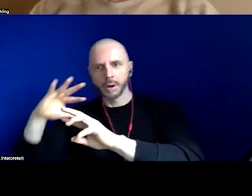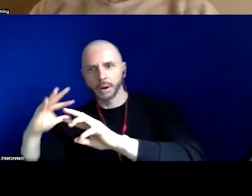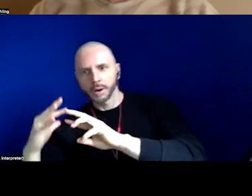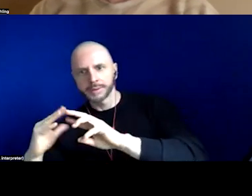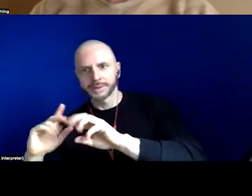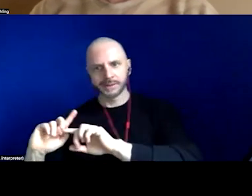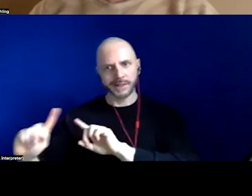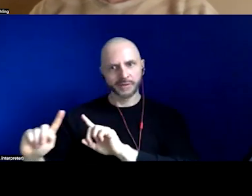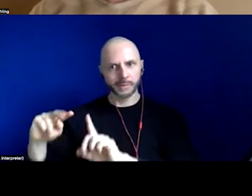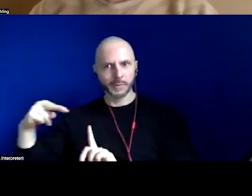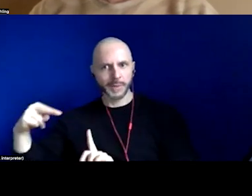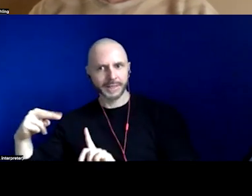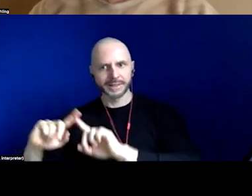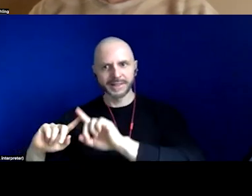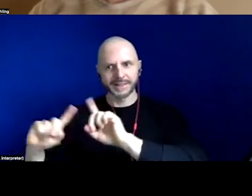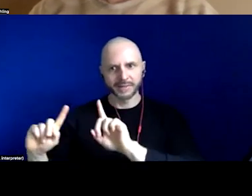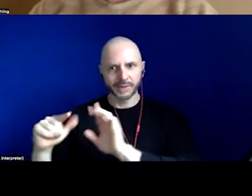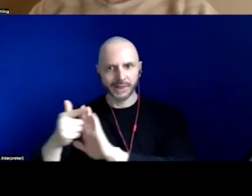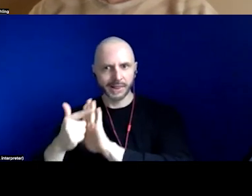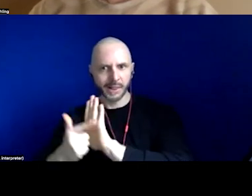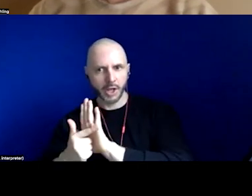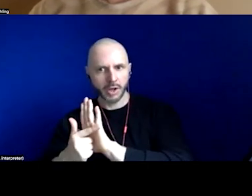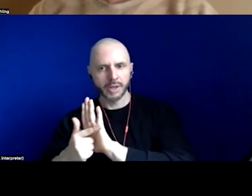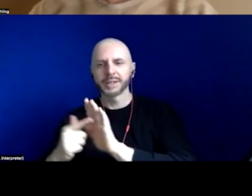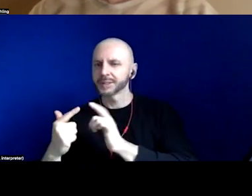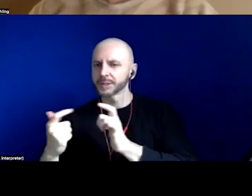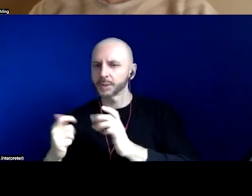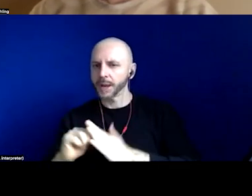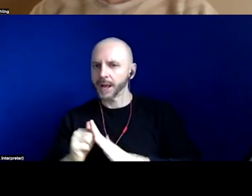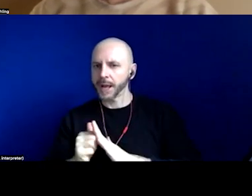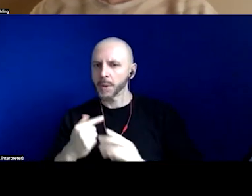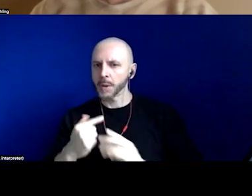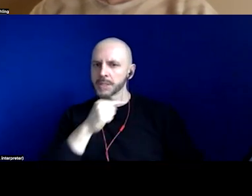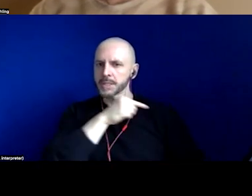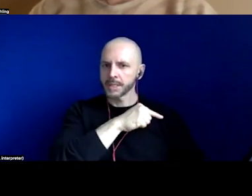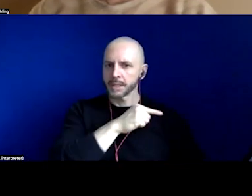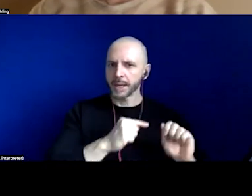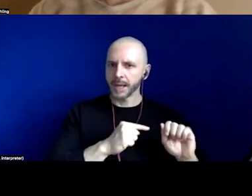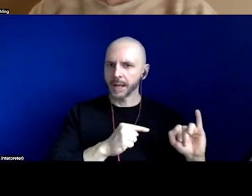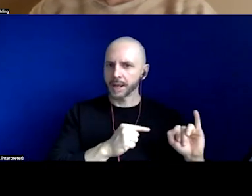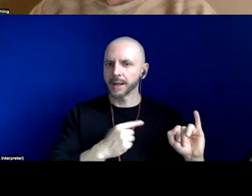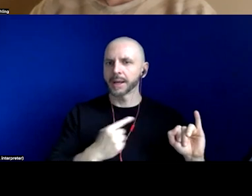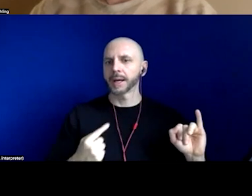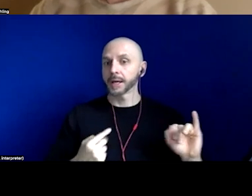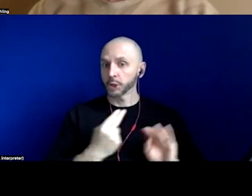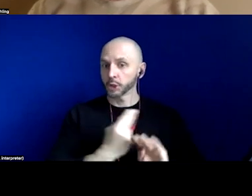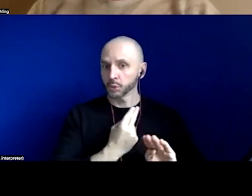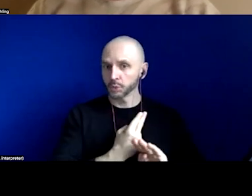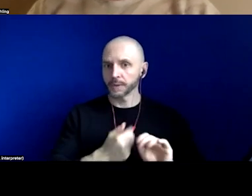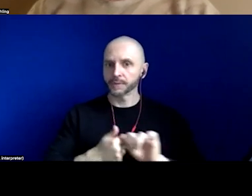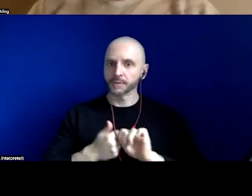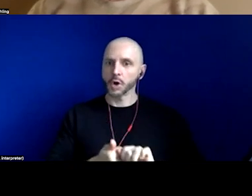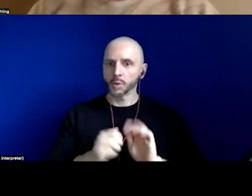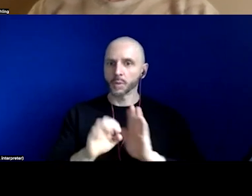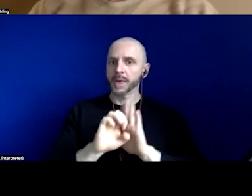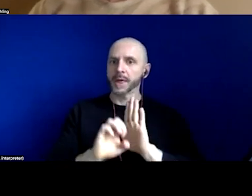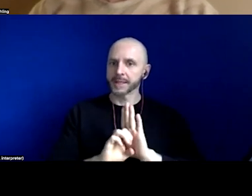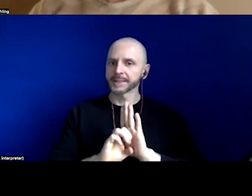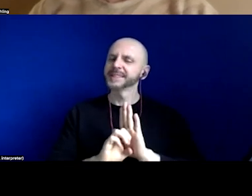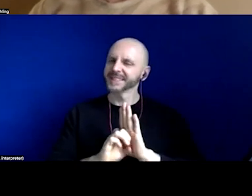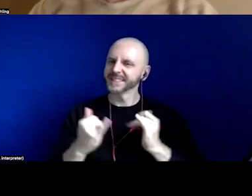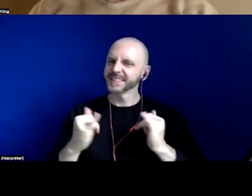how can we use it in a way that seems to be ethical. And transparency in the sense that how